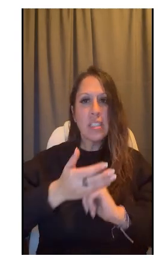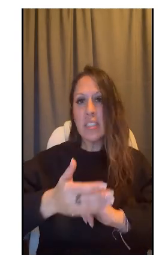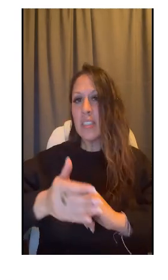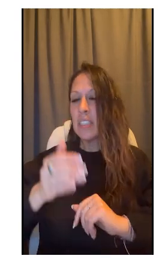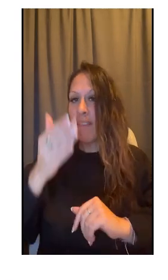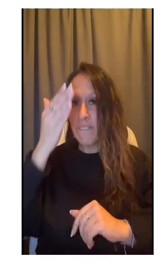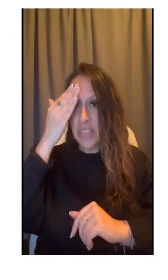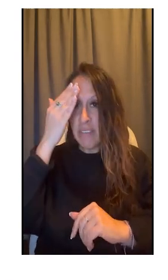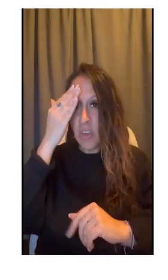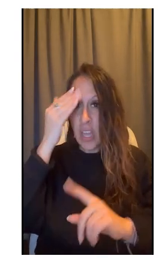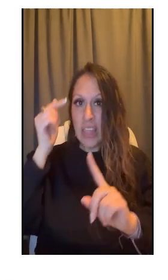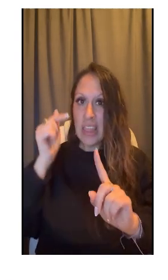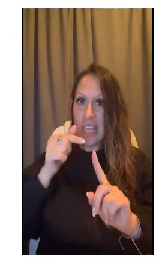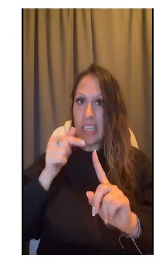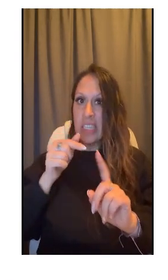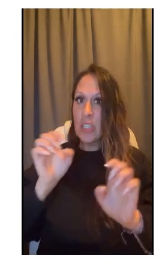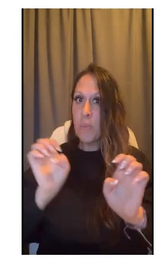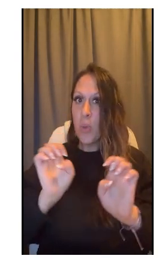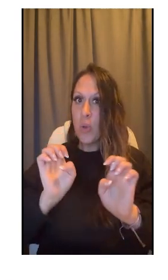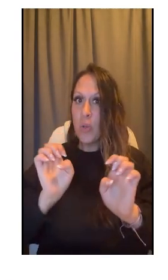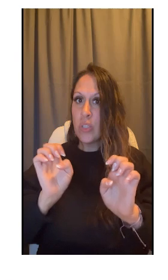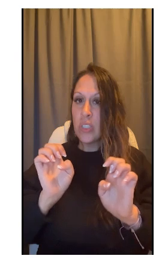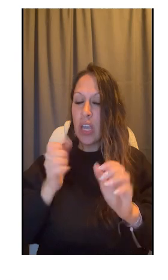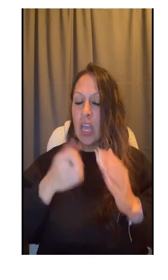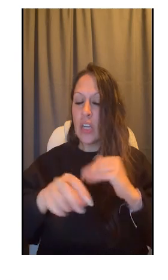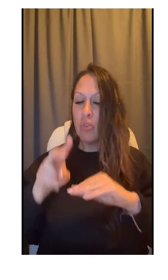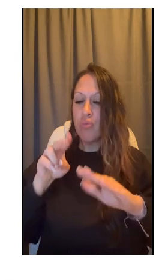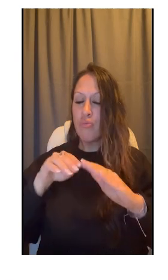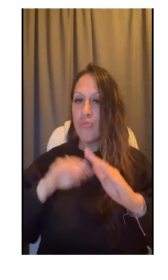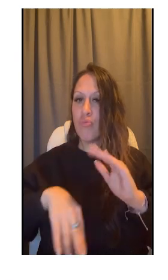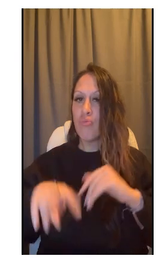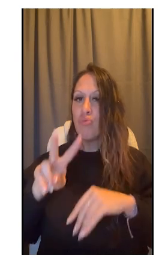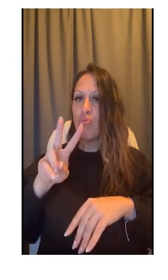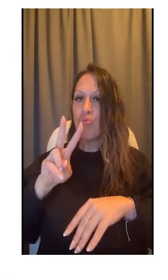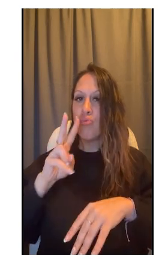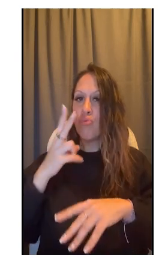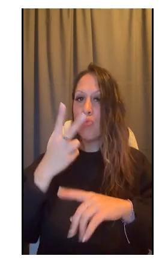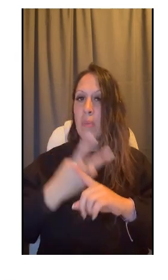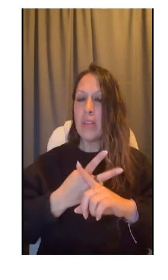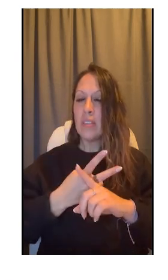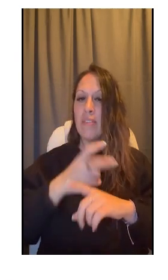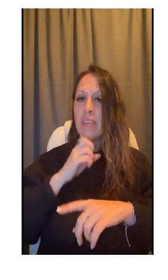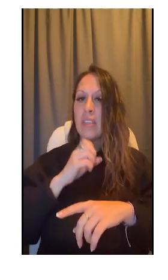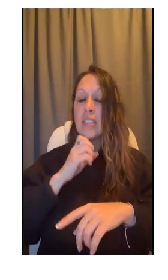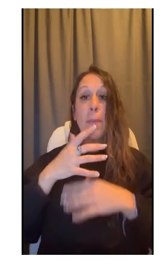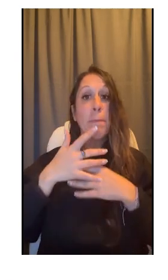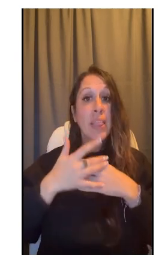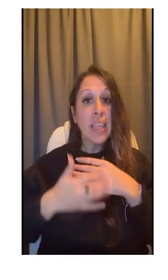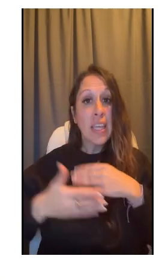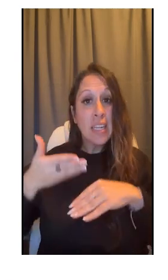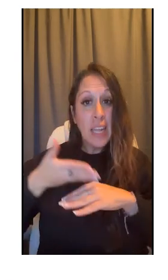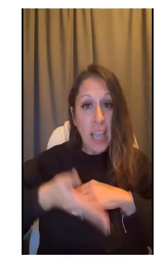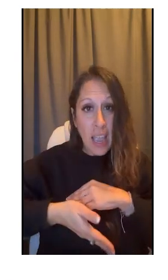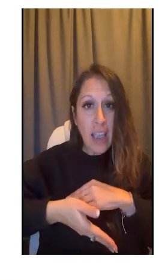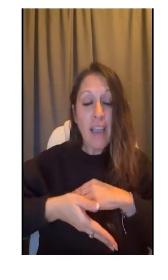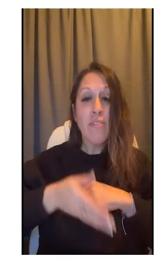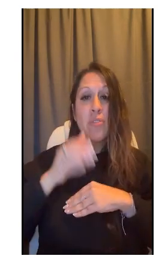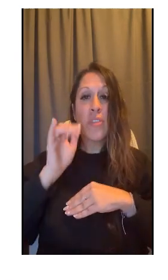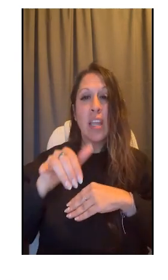and to remember that a fever is a medical emergency and babies under two months of age. Bleeding at home after a pH otomy is very rare.